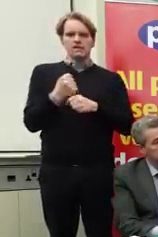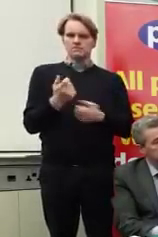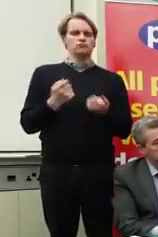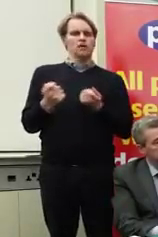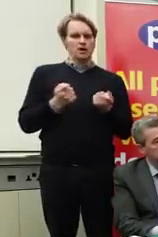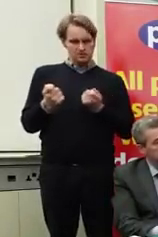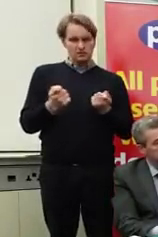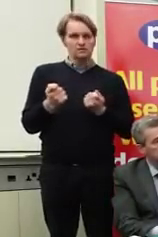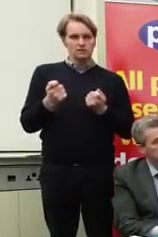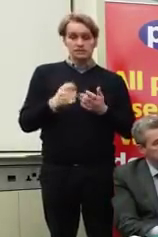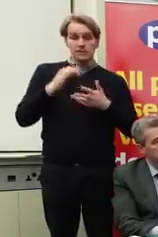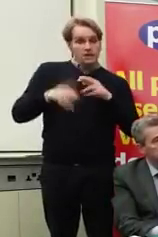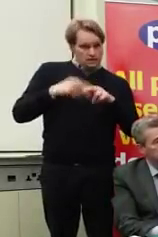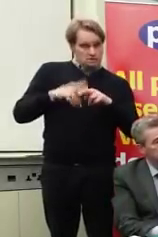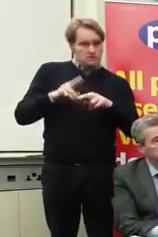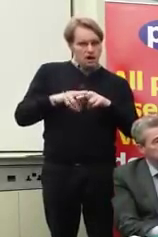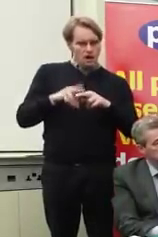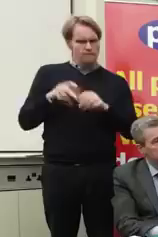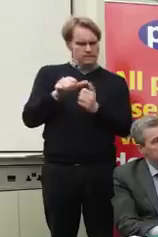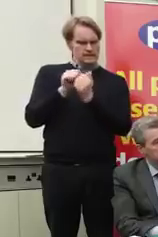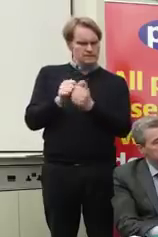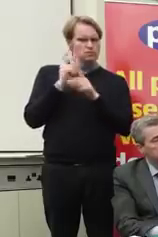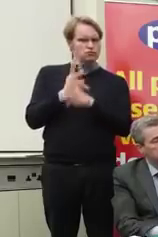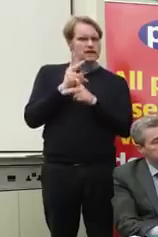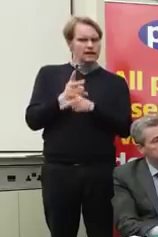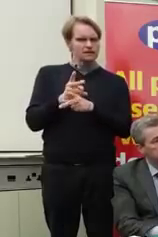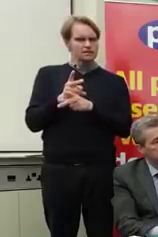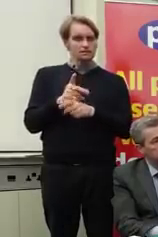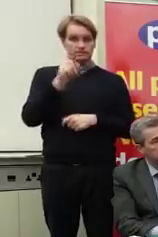in these schemes are protected in the interim as well so when Carillion the